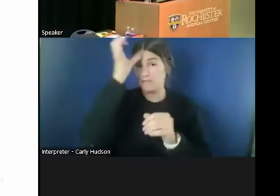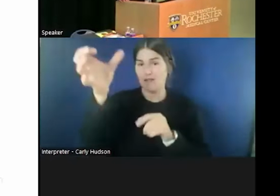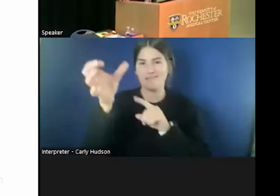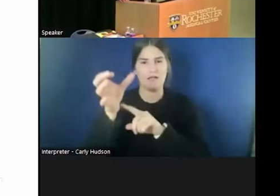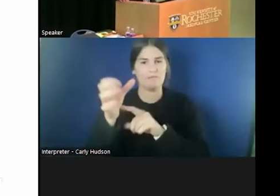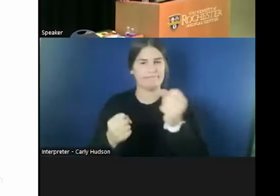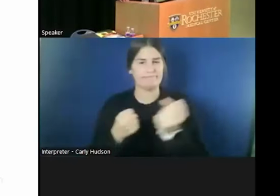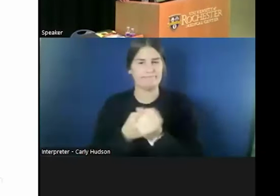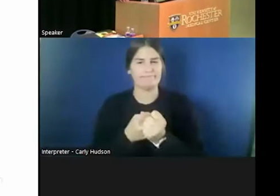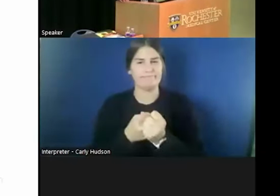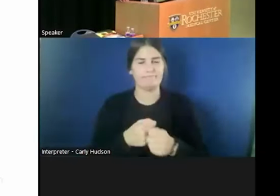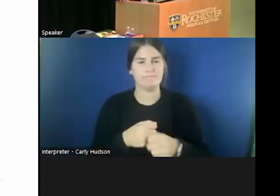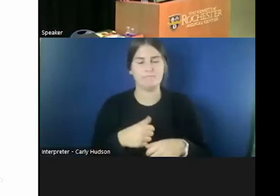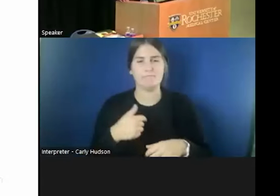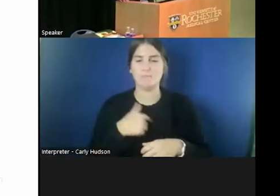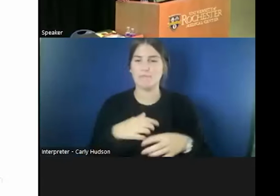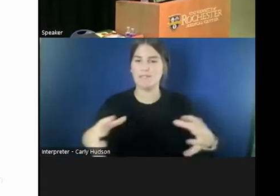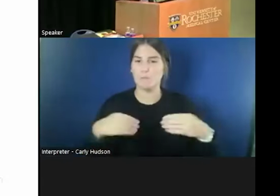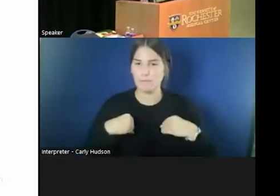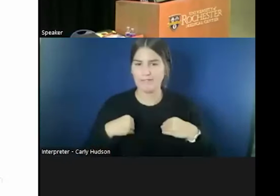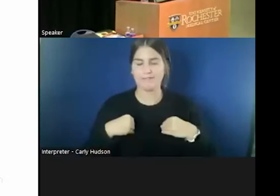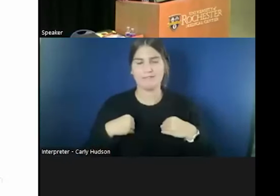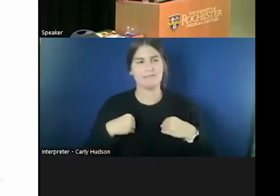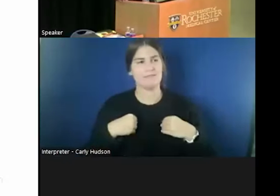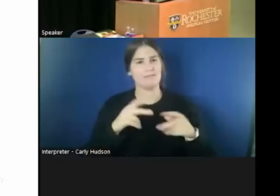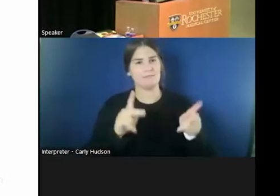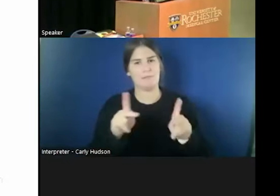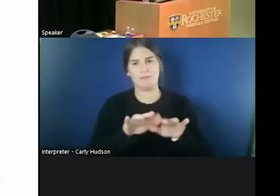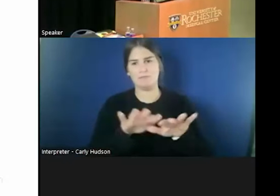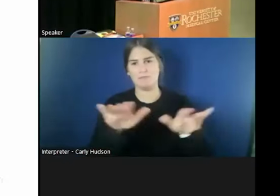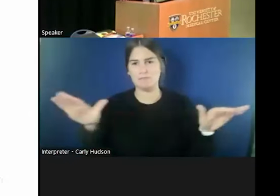we really do Embrace individuals we welcome individuals and we provide them that cup of